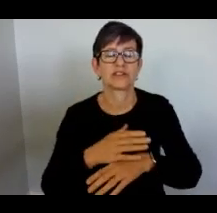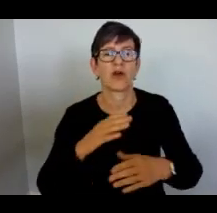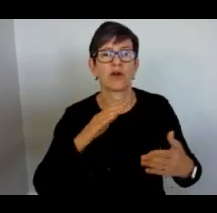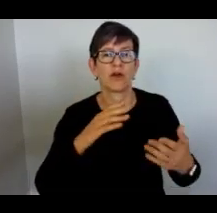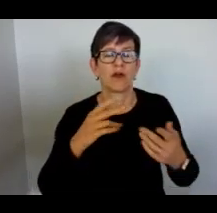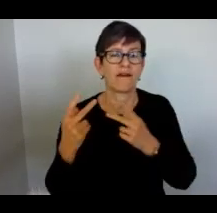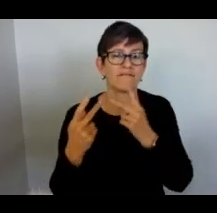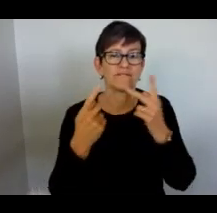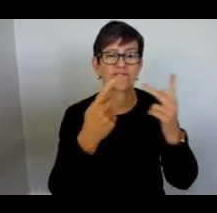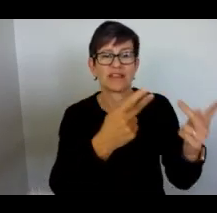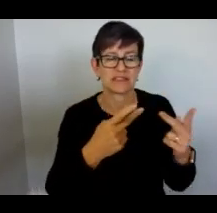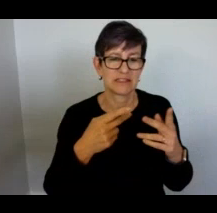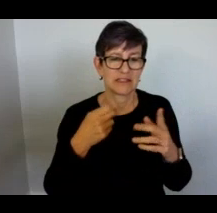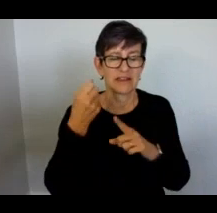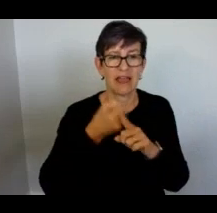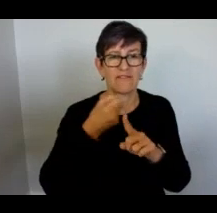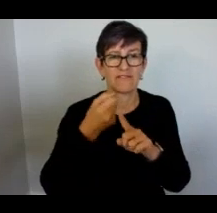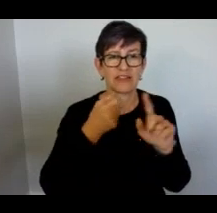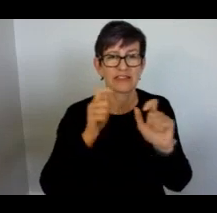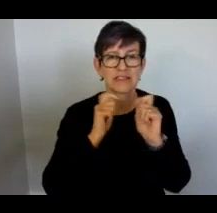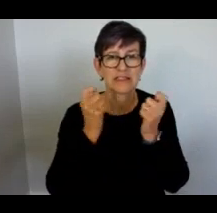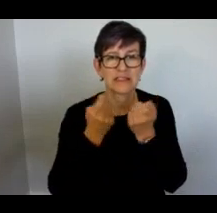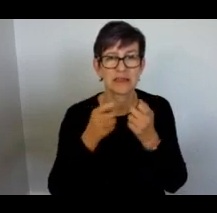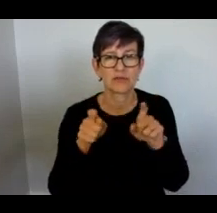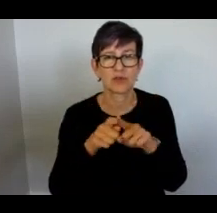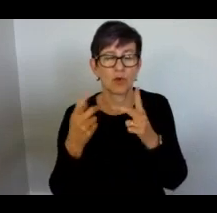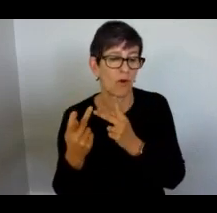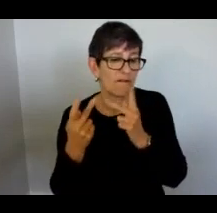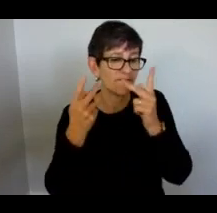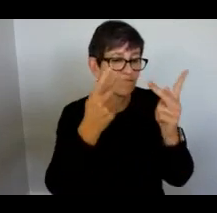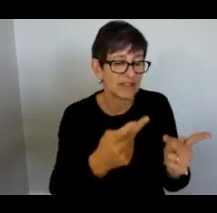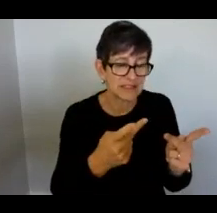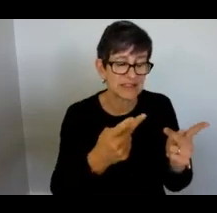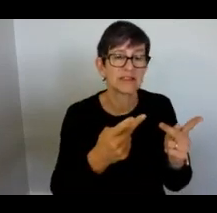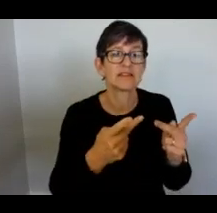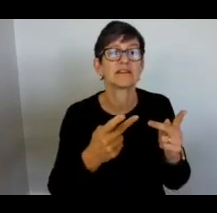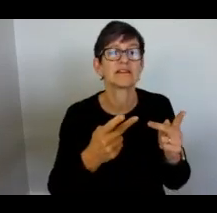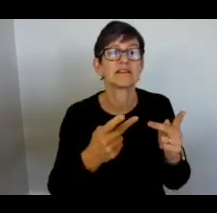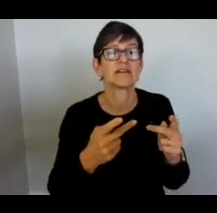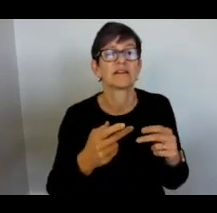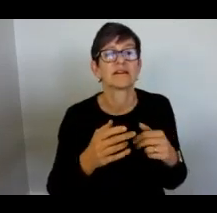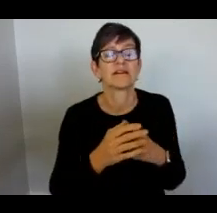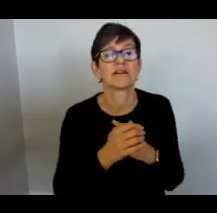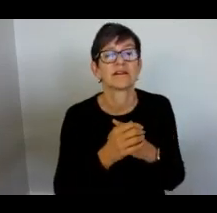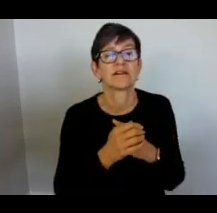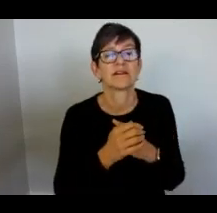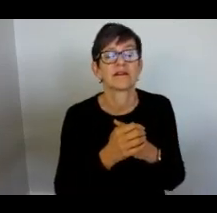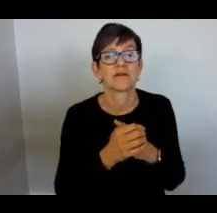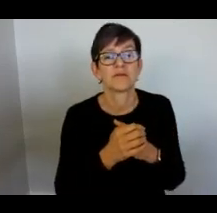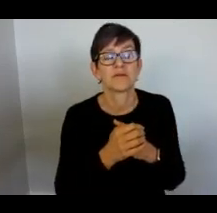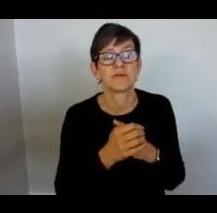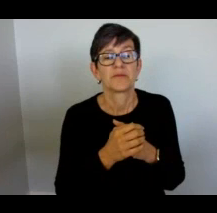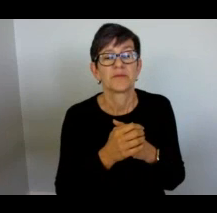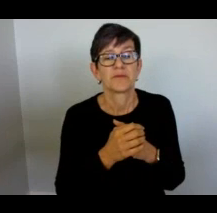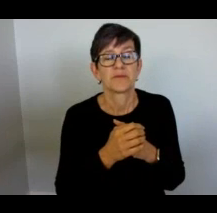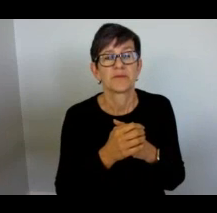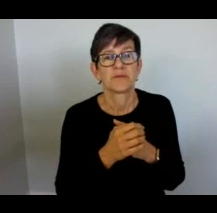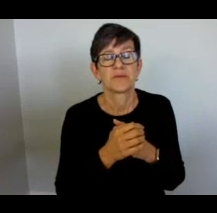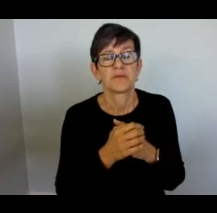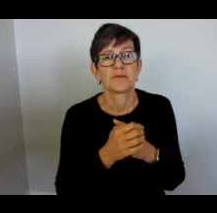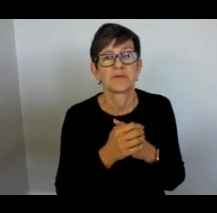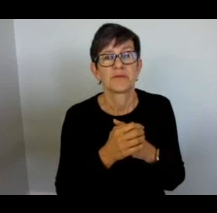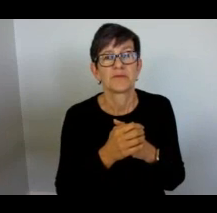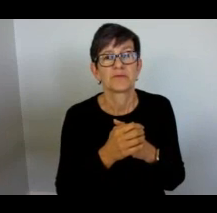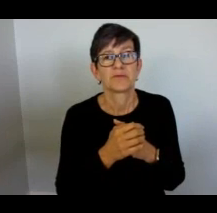community visitors that do visit vulnerable adults in adult settings. So they follow up